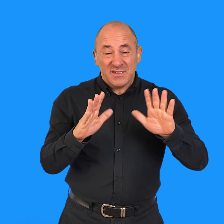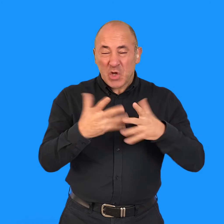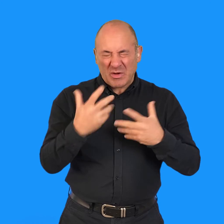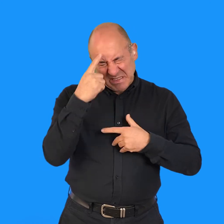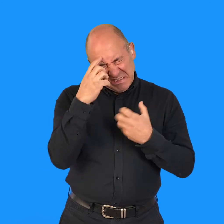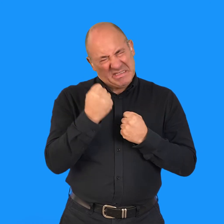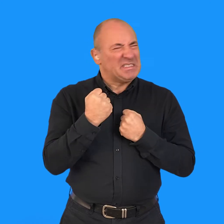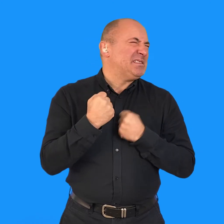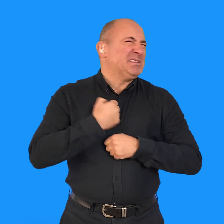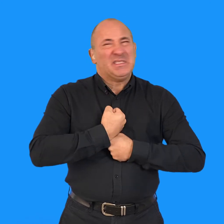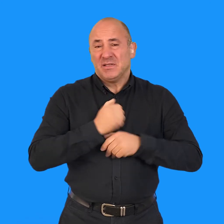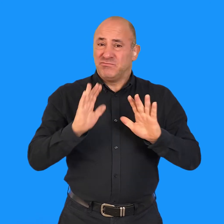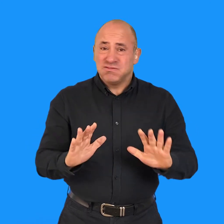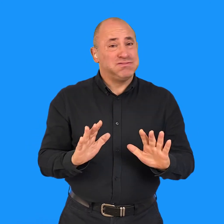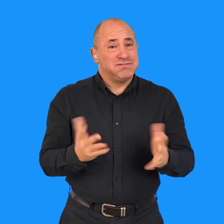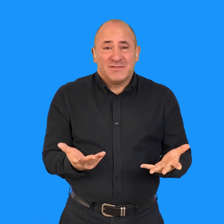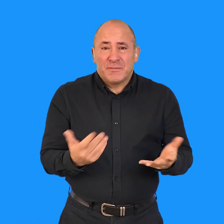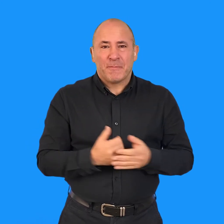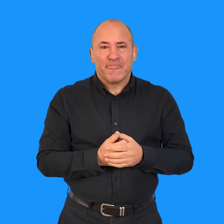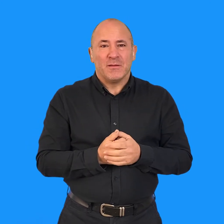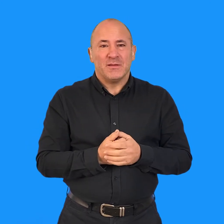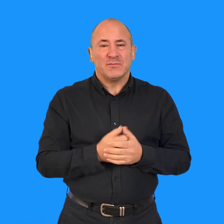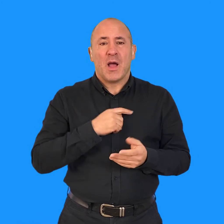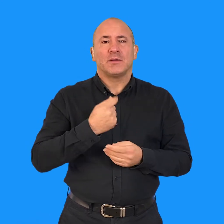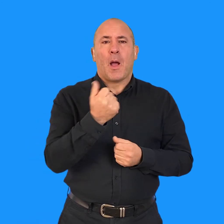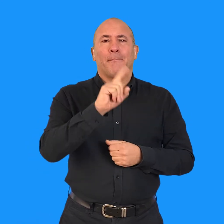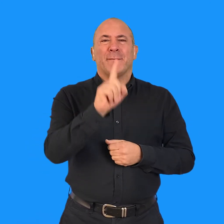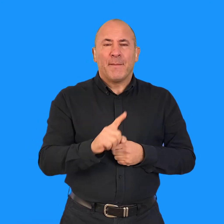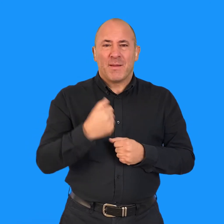hold it more lightly. I think that what can sometimes stop people